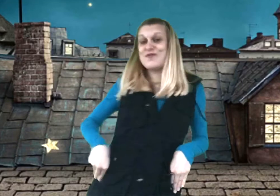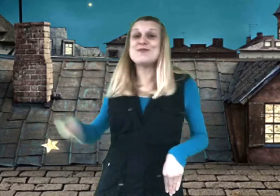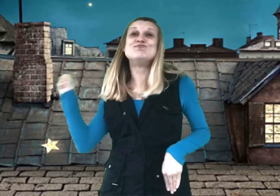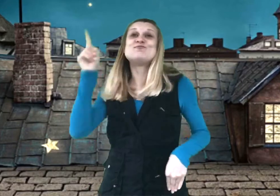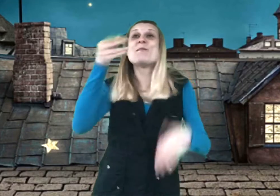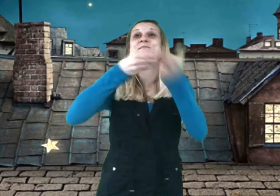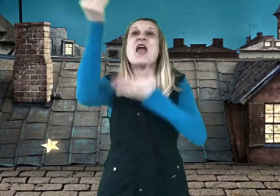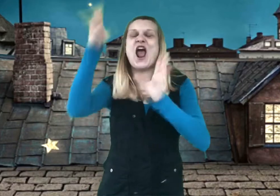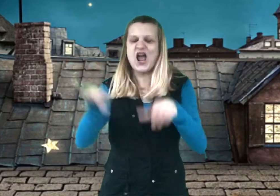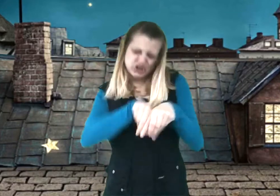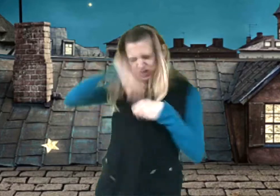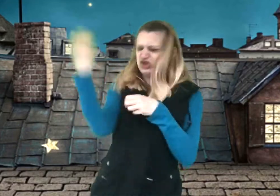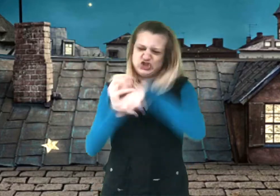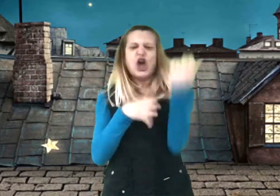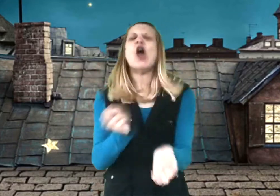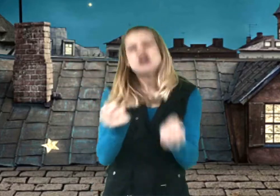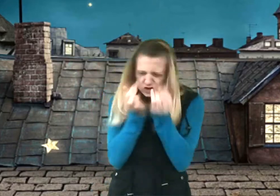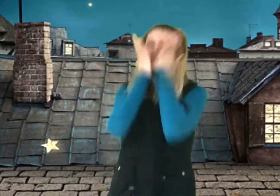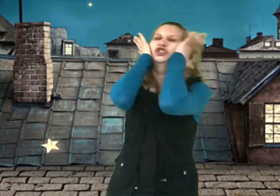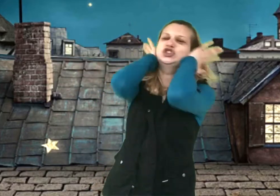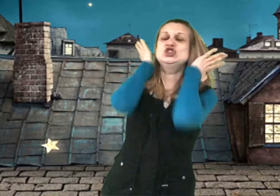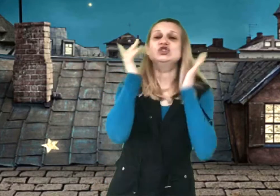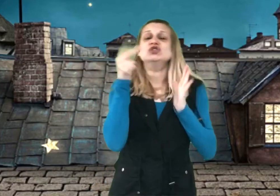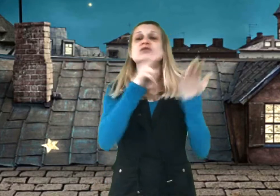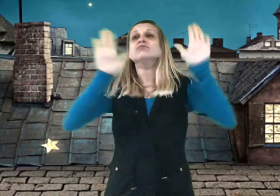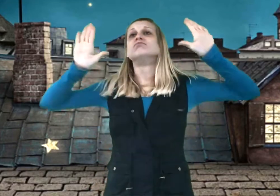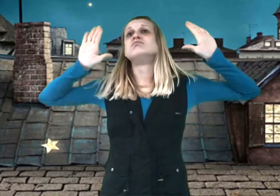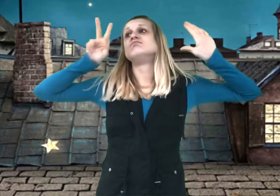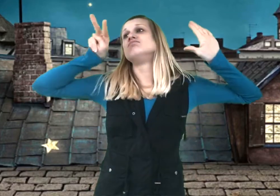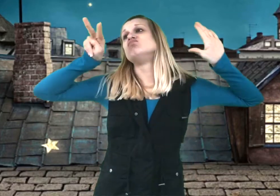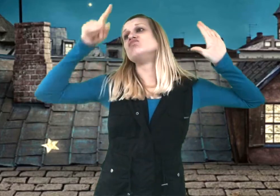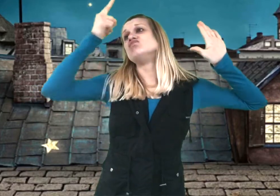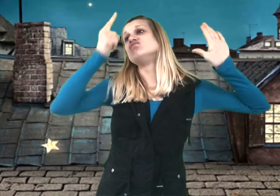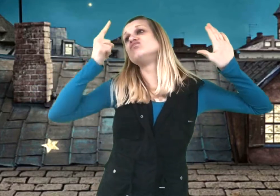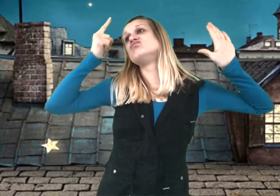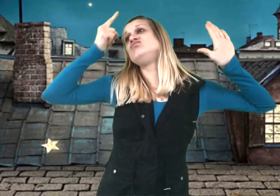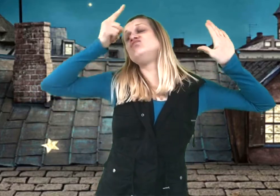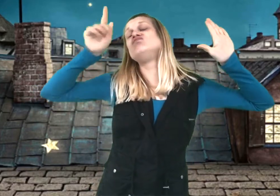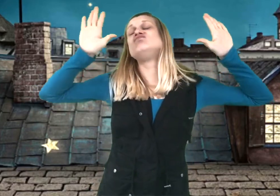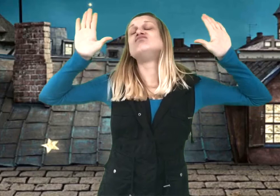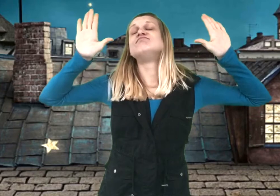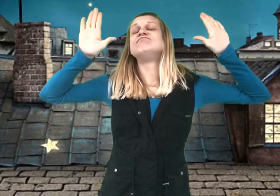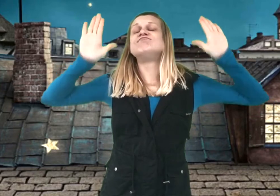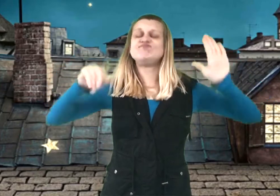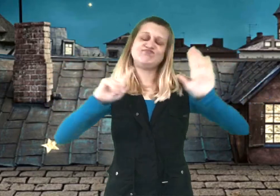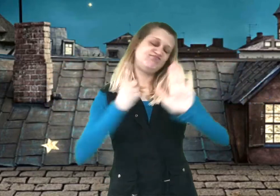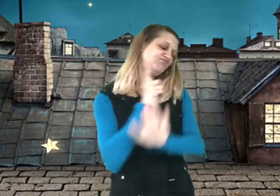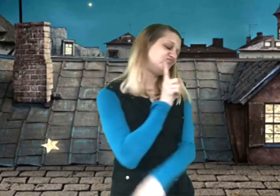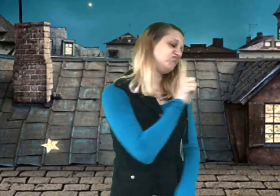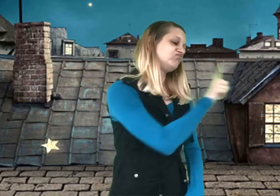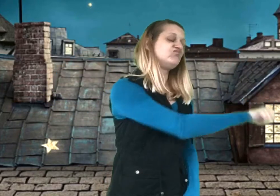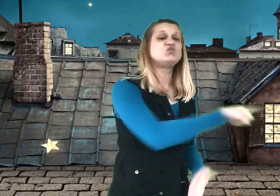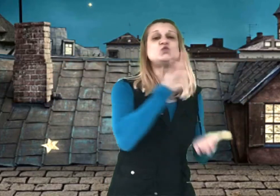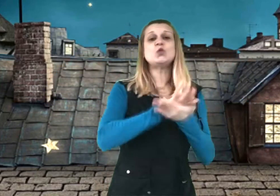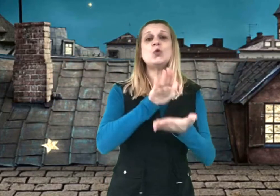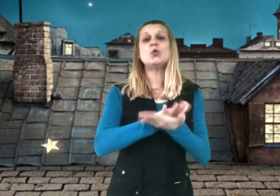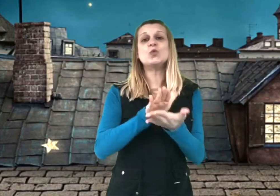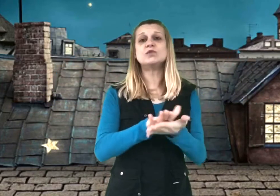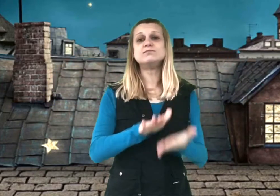and munching them greedily. Charlie would stand there briefly and then continue his walk to school.